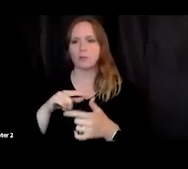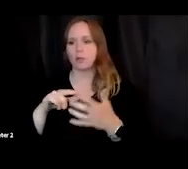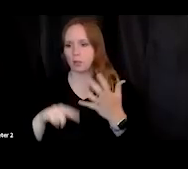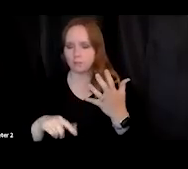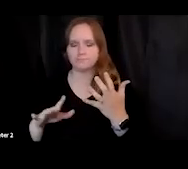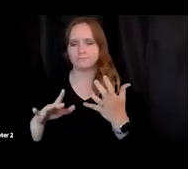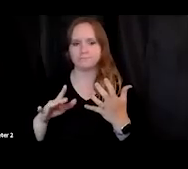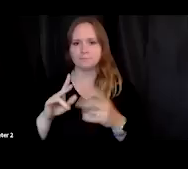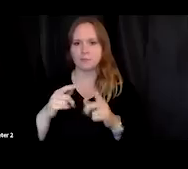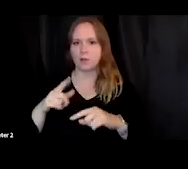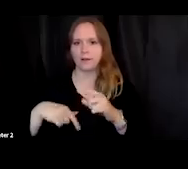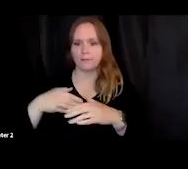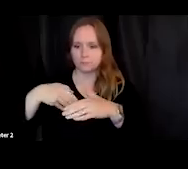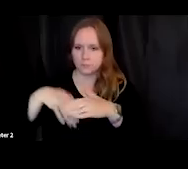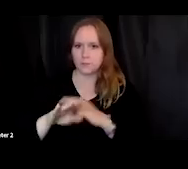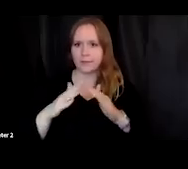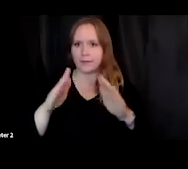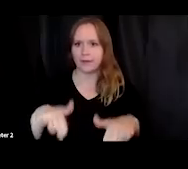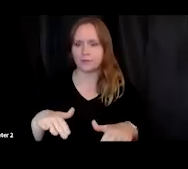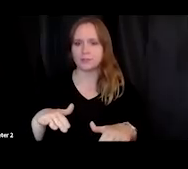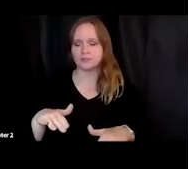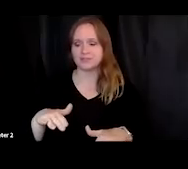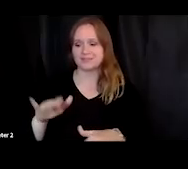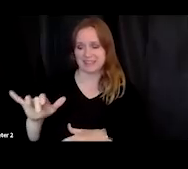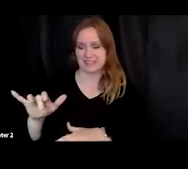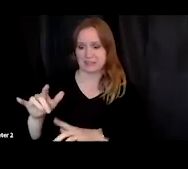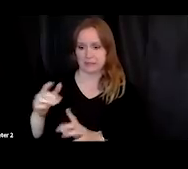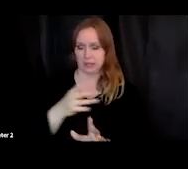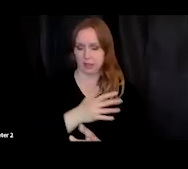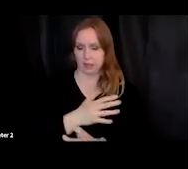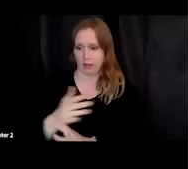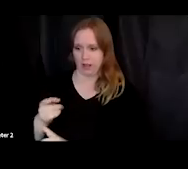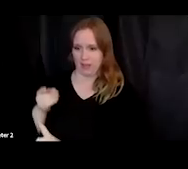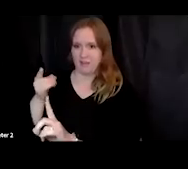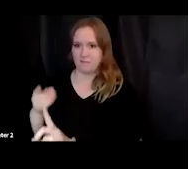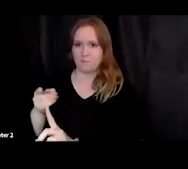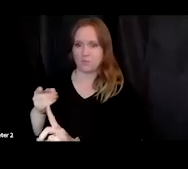They are, they're at the stage of eviction. However, to be more preventative,